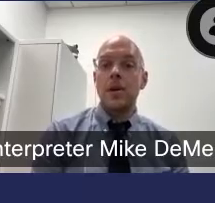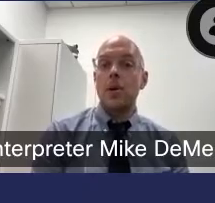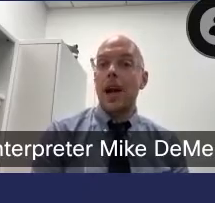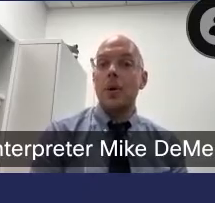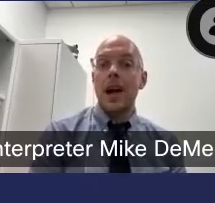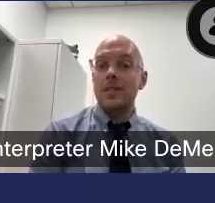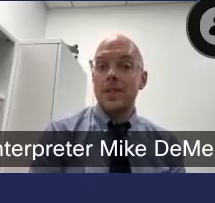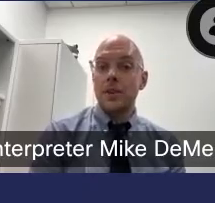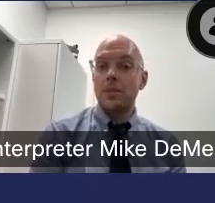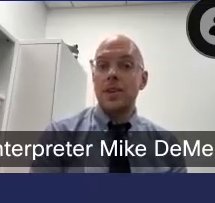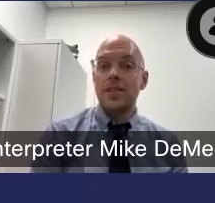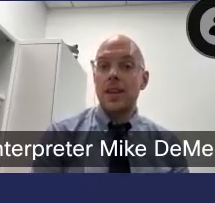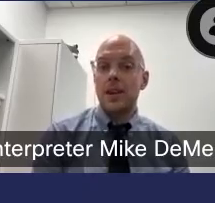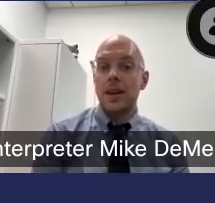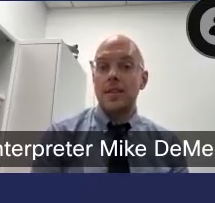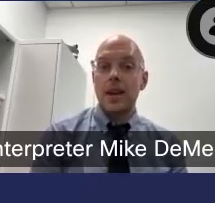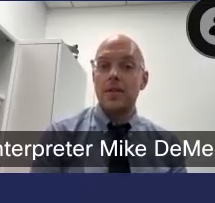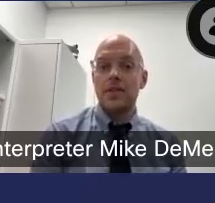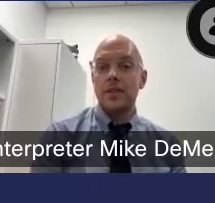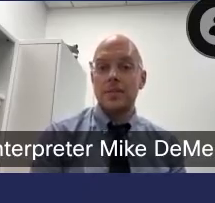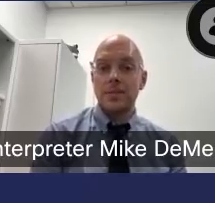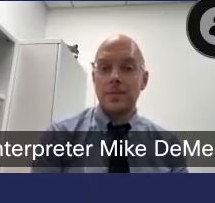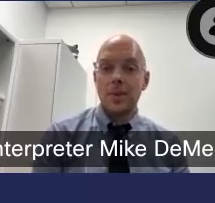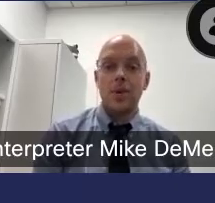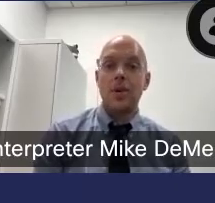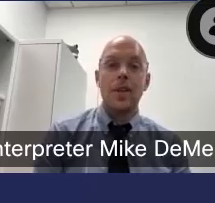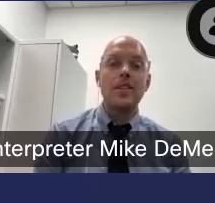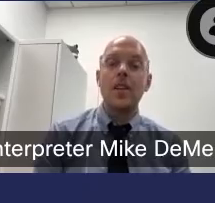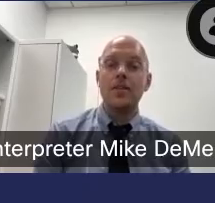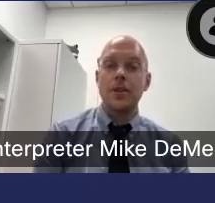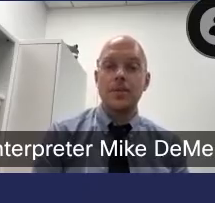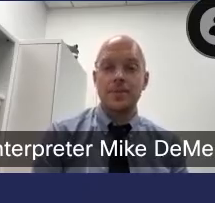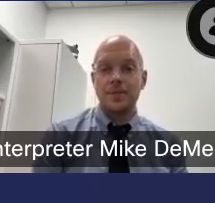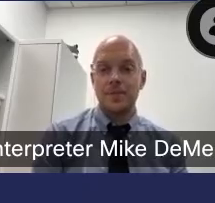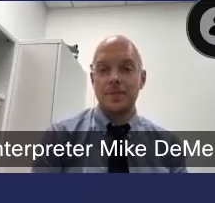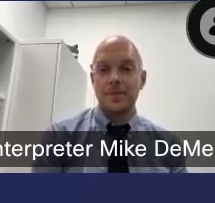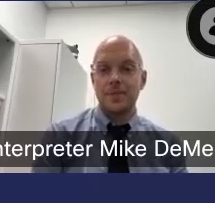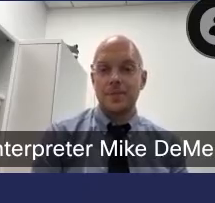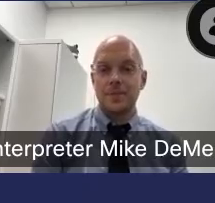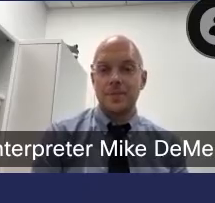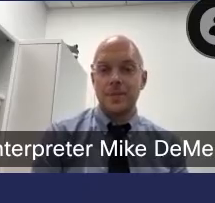or how we access what's being said on television or on the telephone.